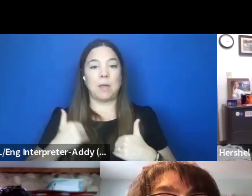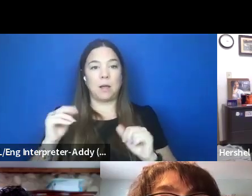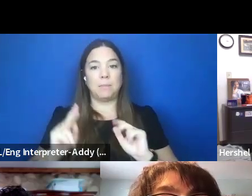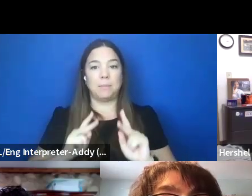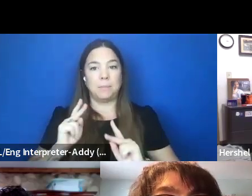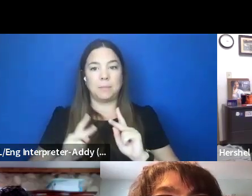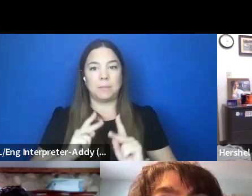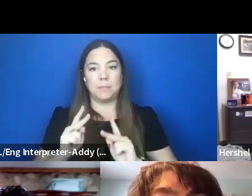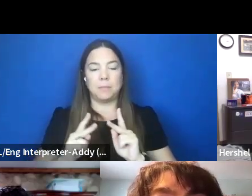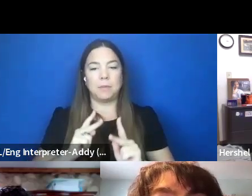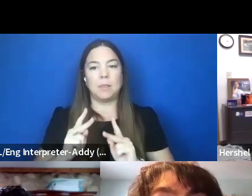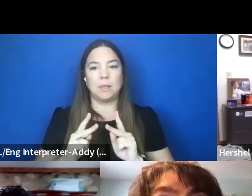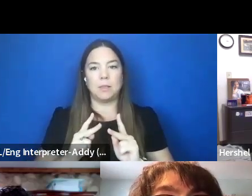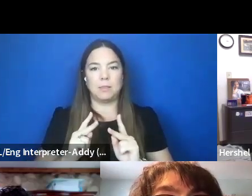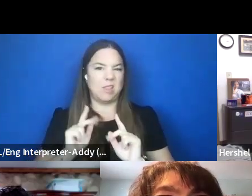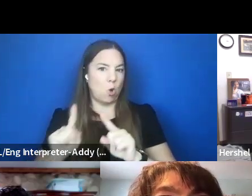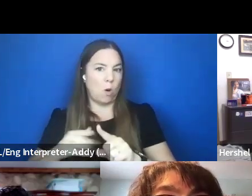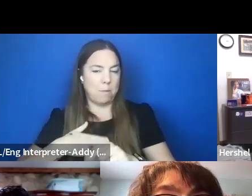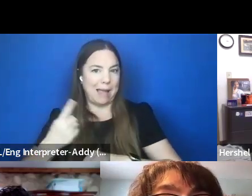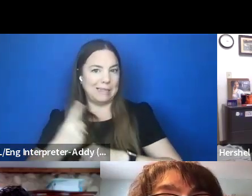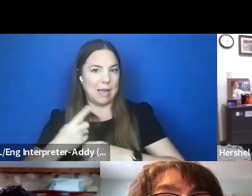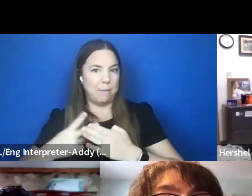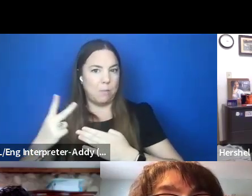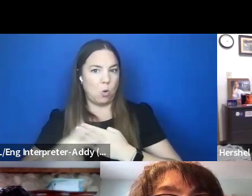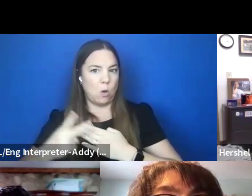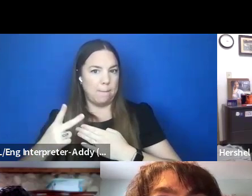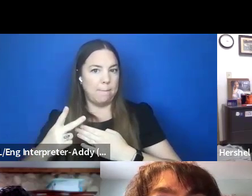Adeleigh Belyeu: go to my day program with, unless you Adeleigh Belyeu: will